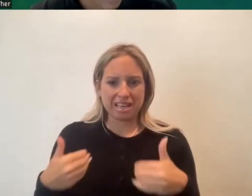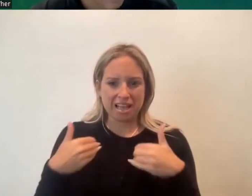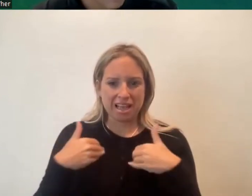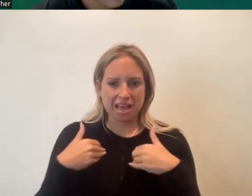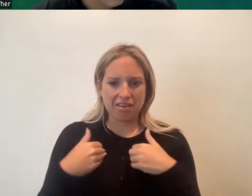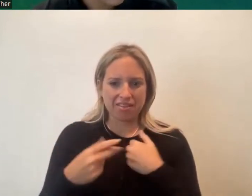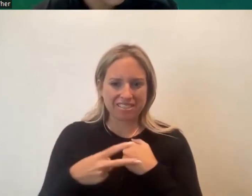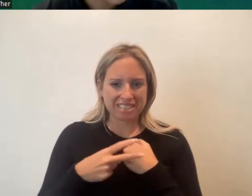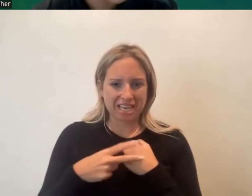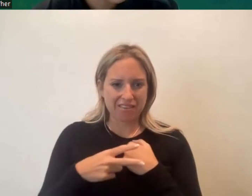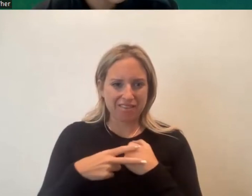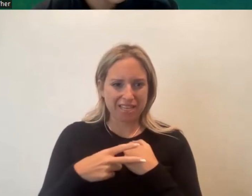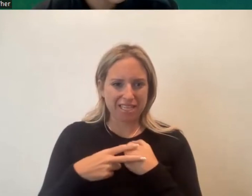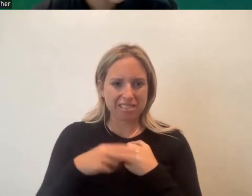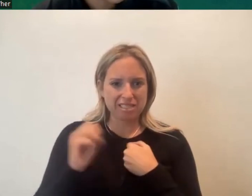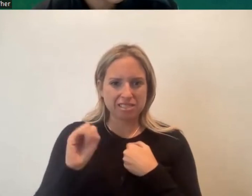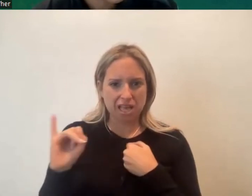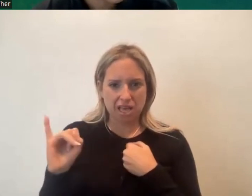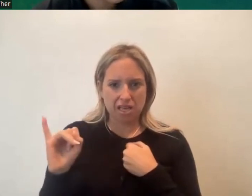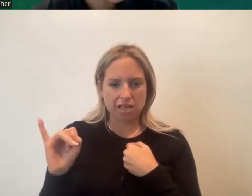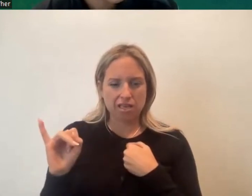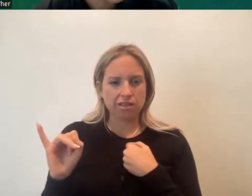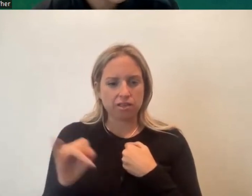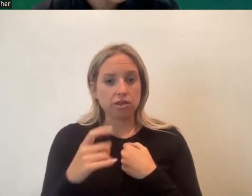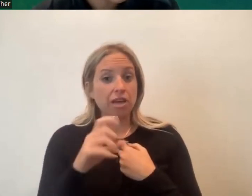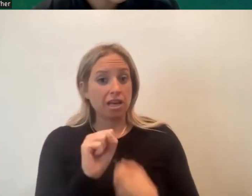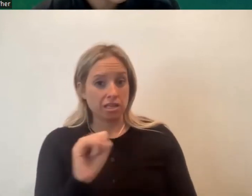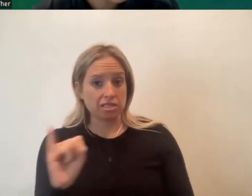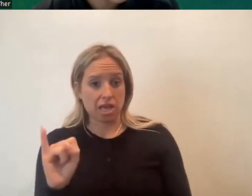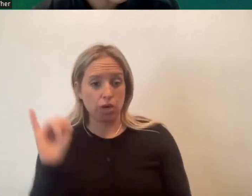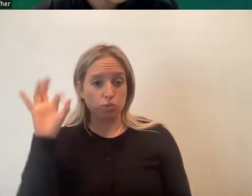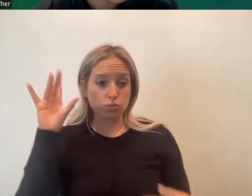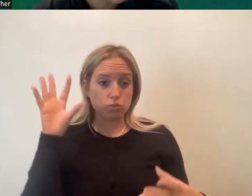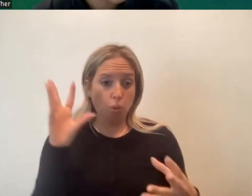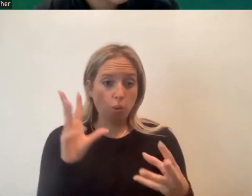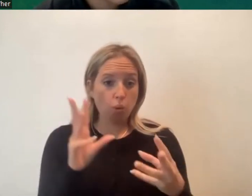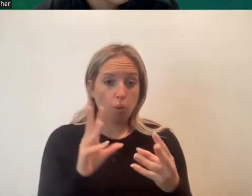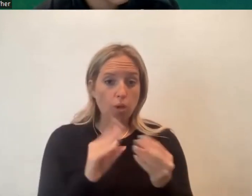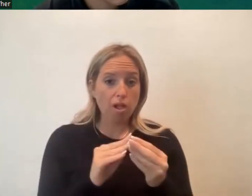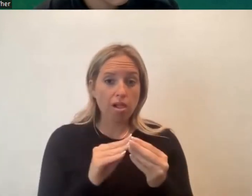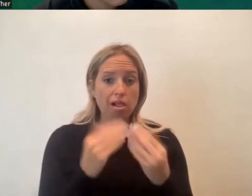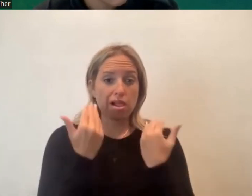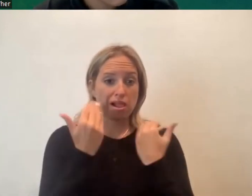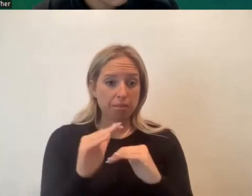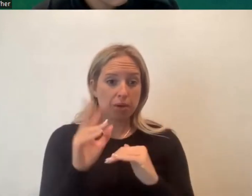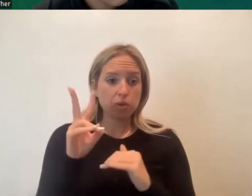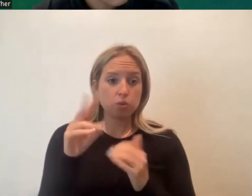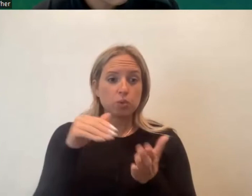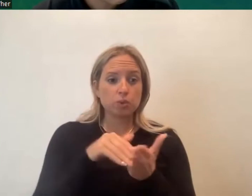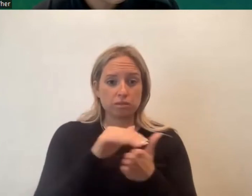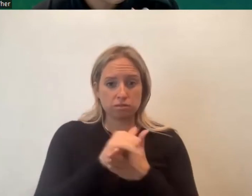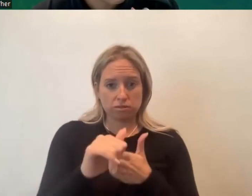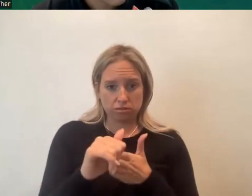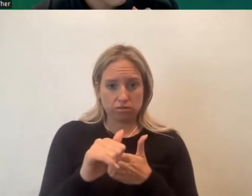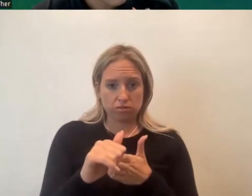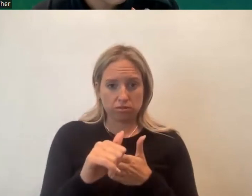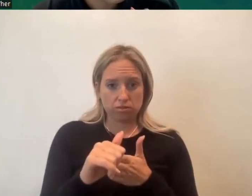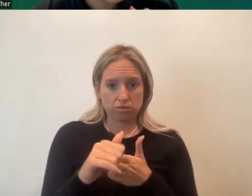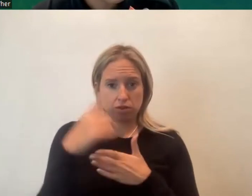Lanie: So for SSI, the total resource limit is $2,000 for accountable resources.